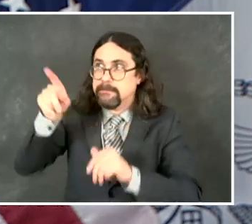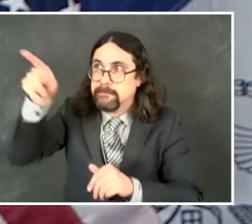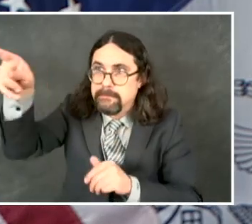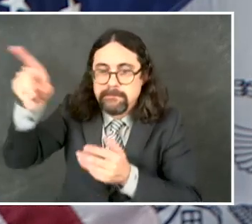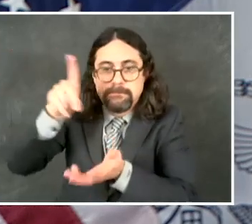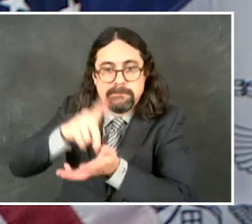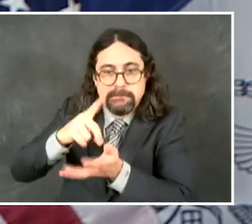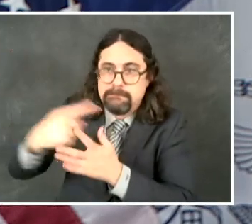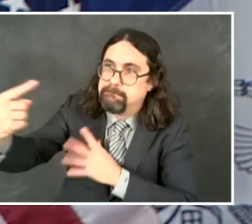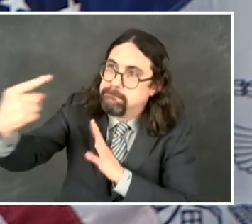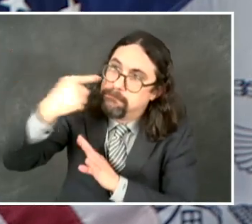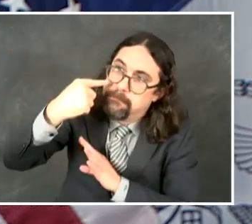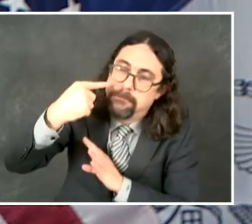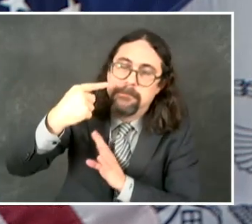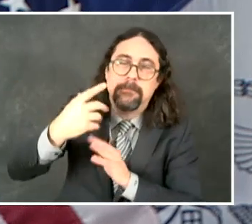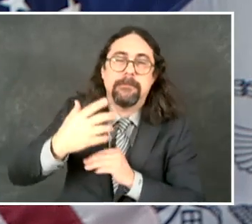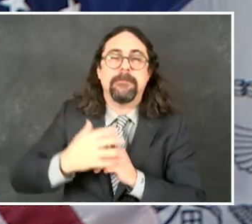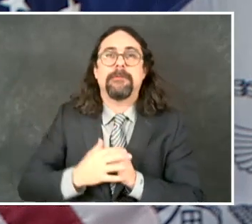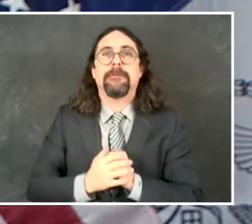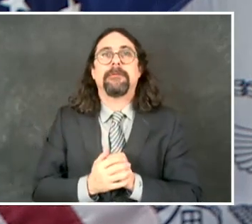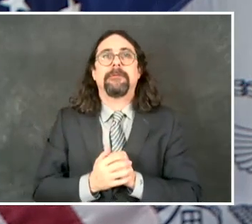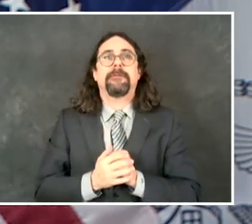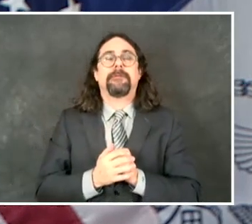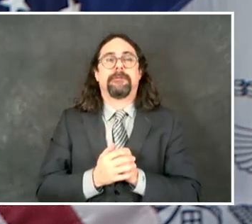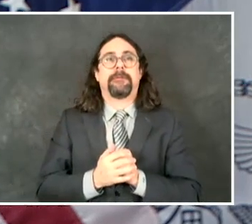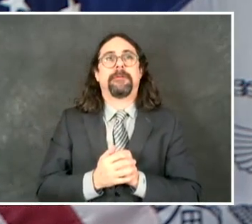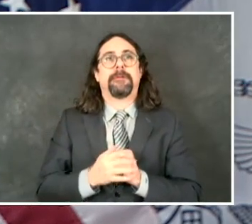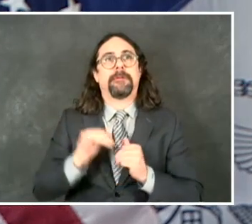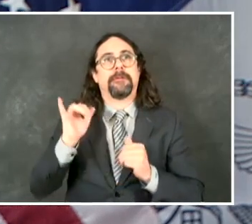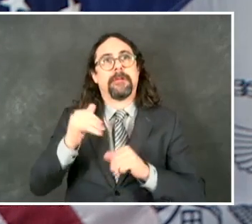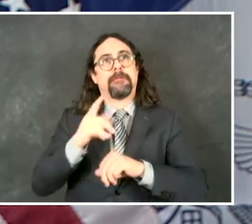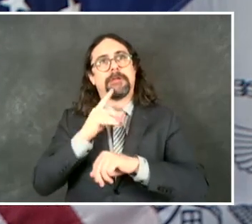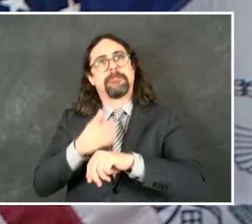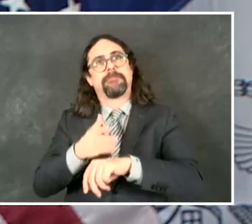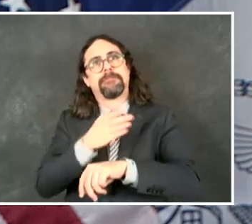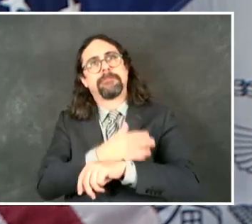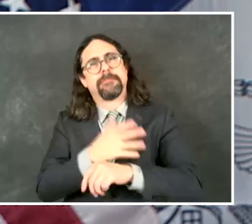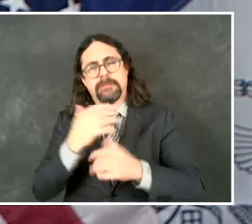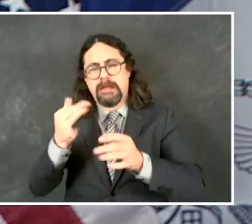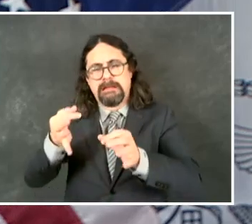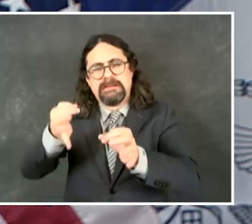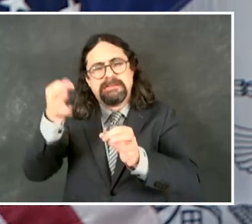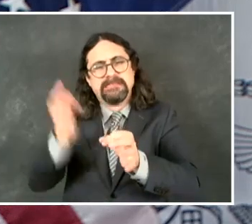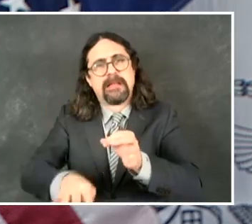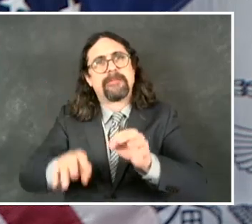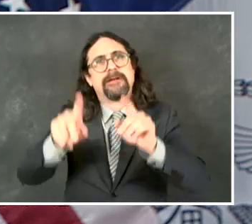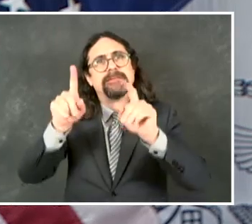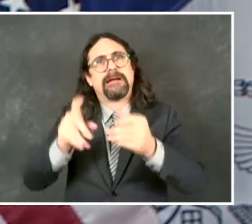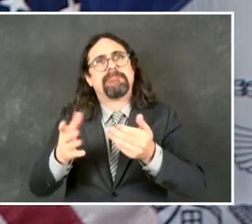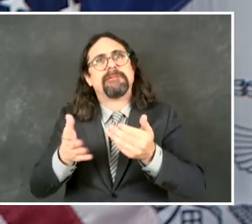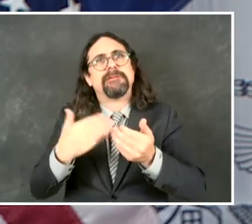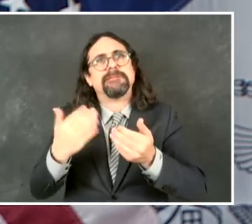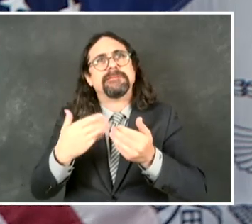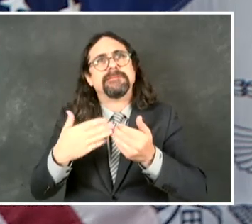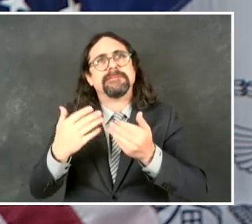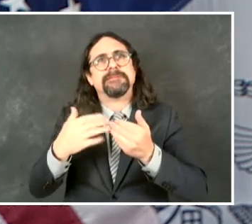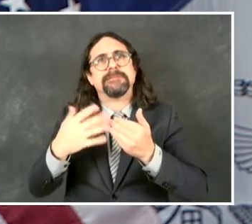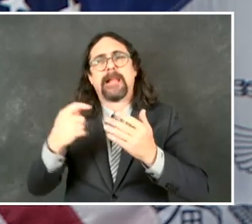TESTING THAT WILL PROTECT OUR HEALTH CARE WORKERS MORE, SAVE METI, ALLOW A SIMPLER PROCESS, A PROCESS THAT'S